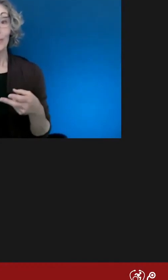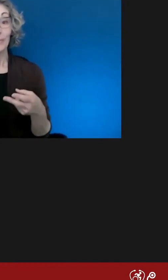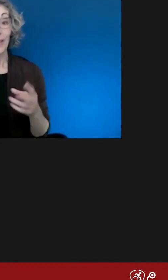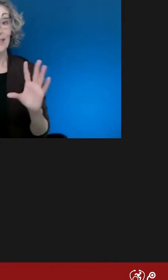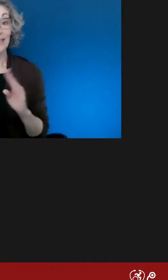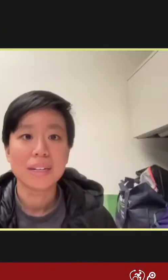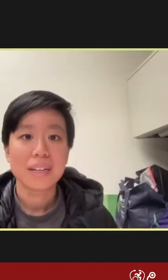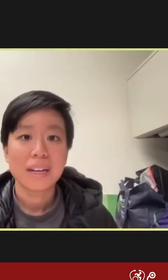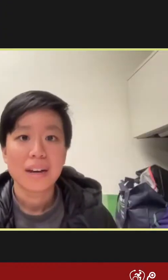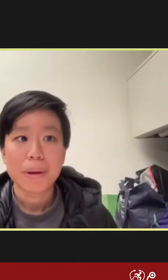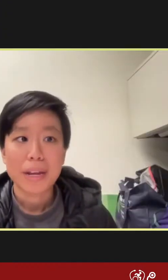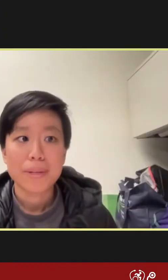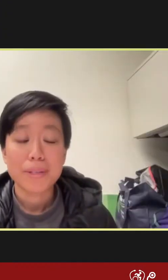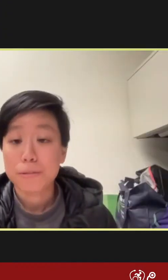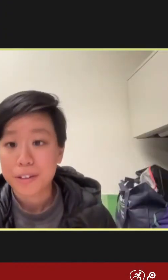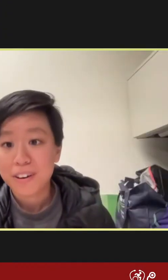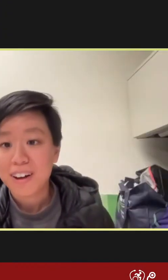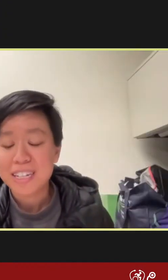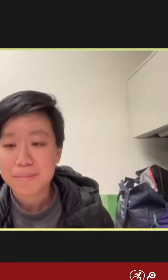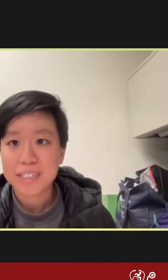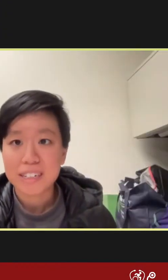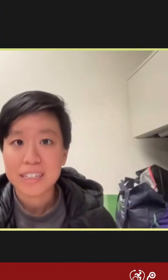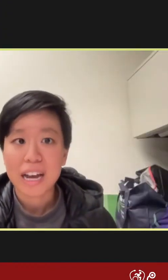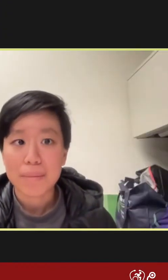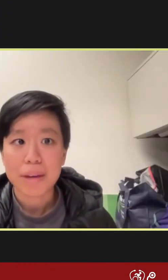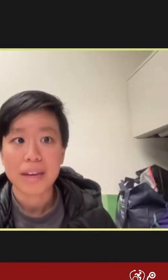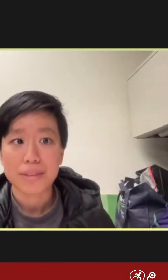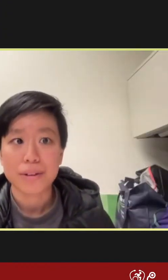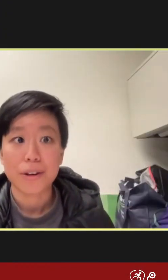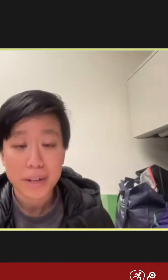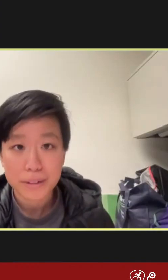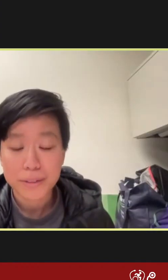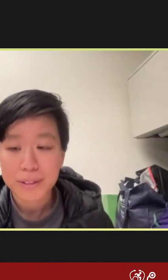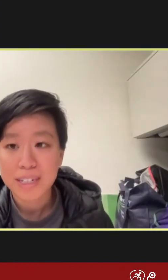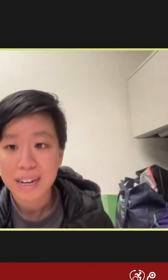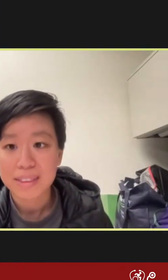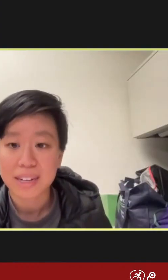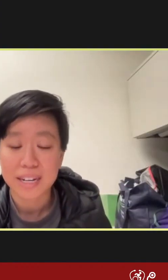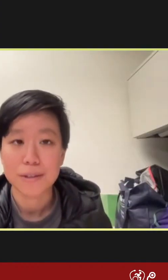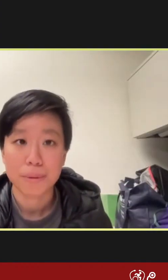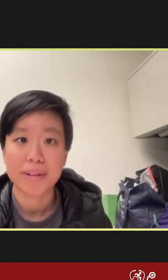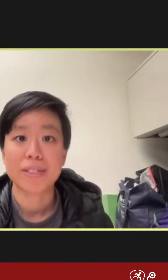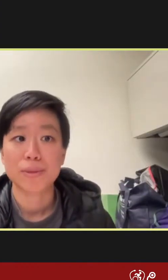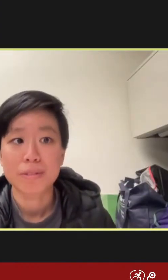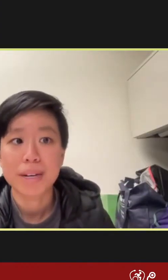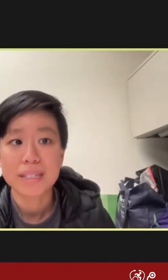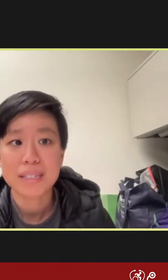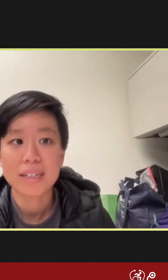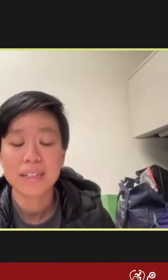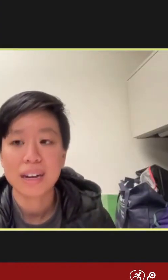My name is Sophia Liang. As mentioned, I'm a third-year medical student at the Kaiser Permanente School of Medicine.